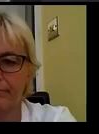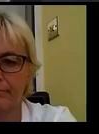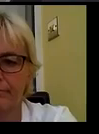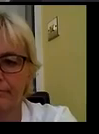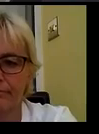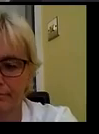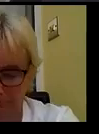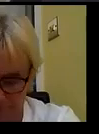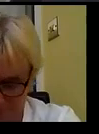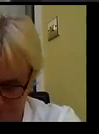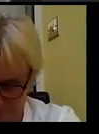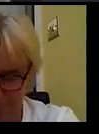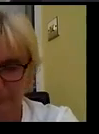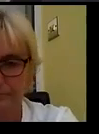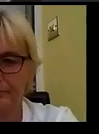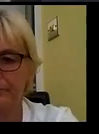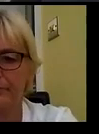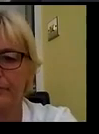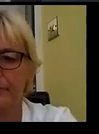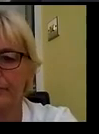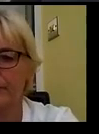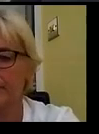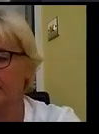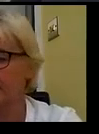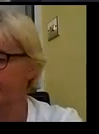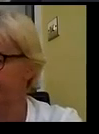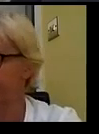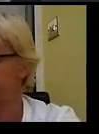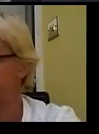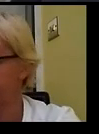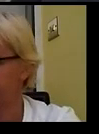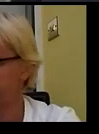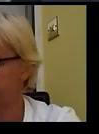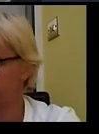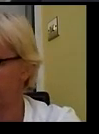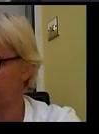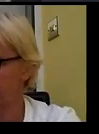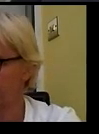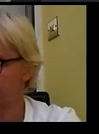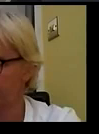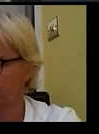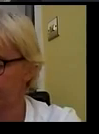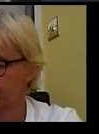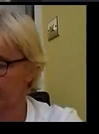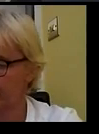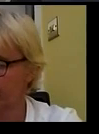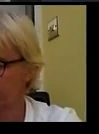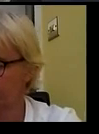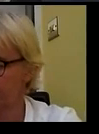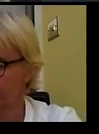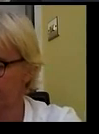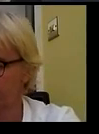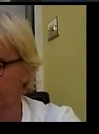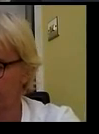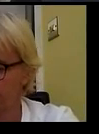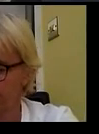briefly to mention is pay and pensions I mentioned last week that the government had given us a welcome concession on redundancy terms they're not going to be